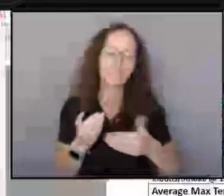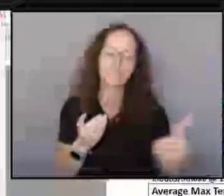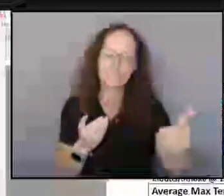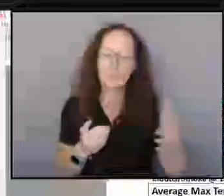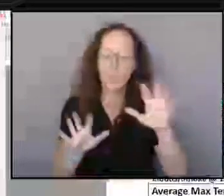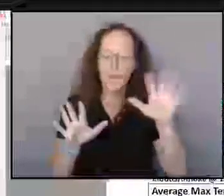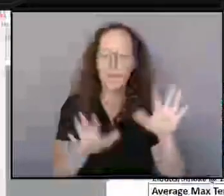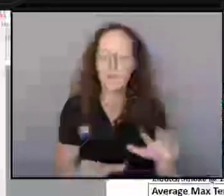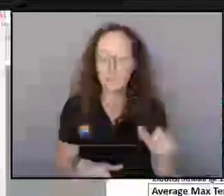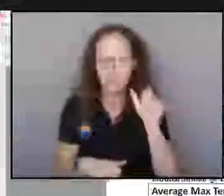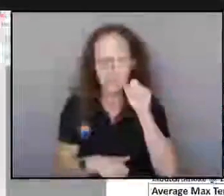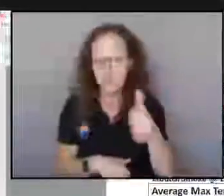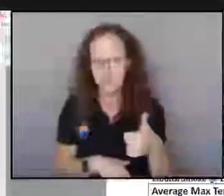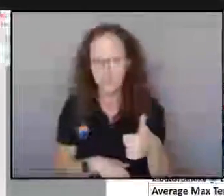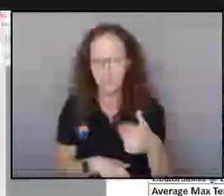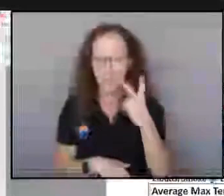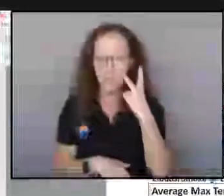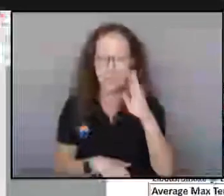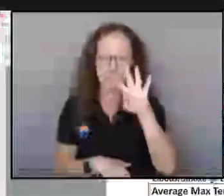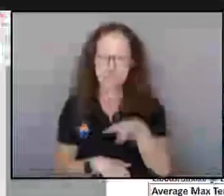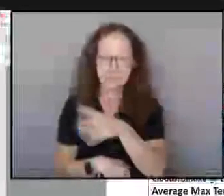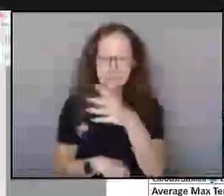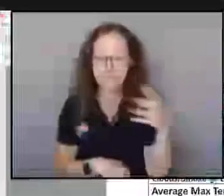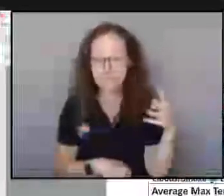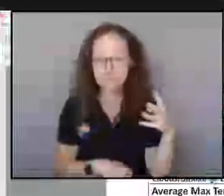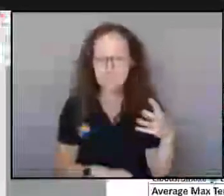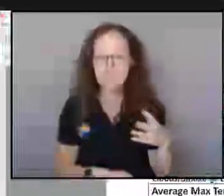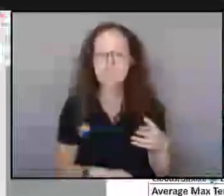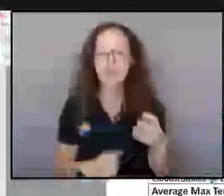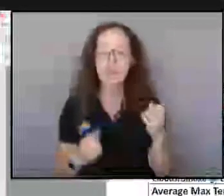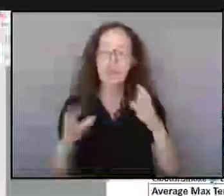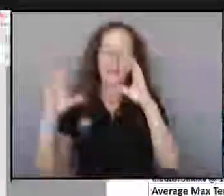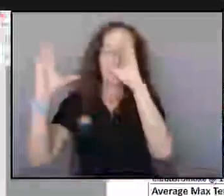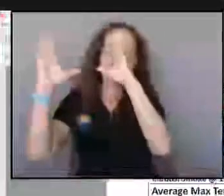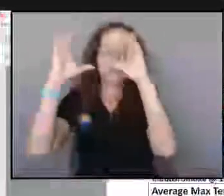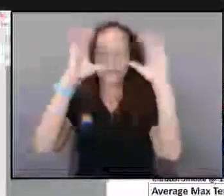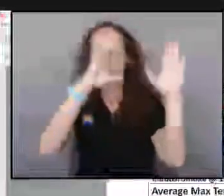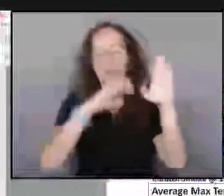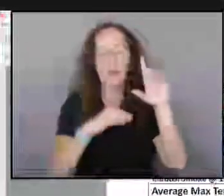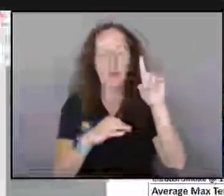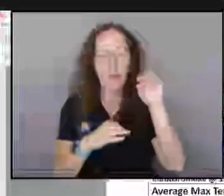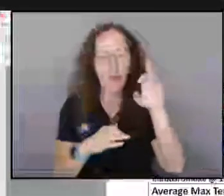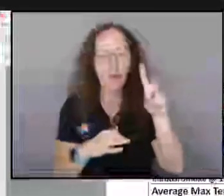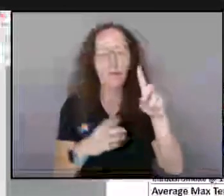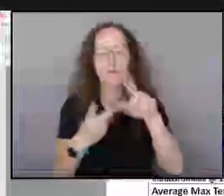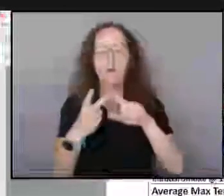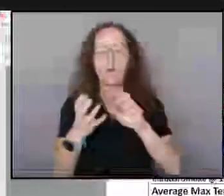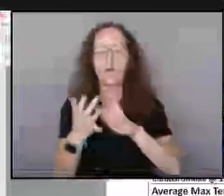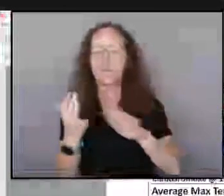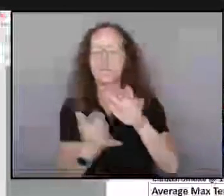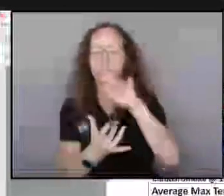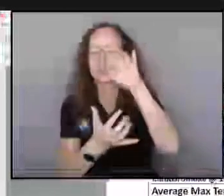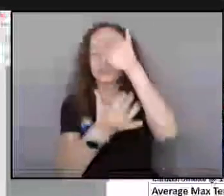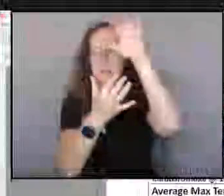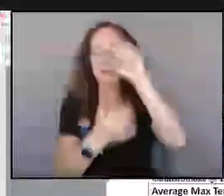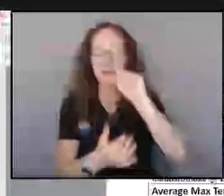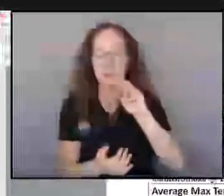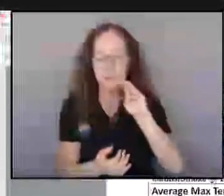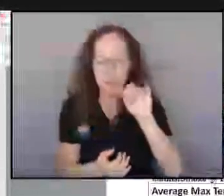WHAT THAT DOES, AS IT TAKES OUT SOLAR RADIATION, WHICH LOWERS THE FIRE BEHAVIOR ACROSS THE FIRE. THAT IS